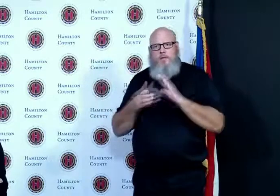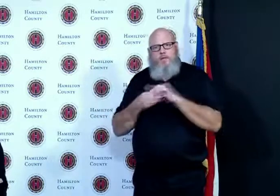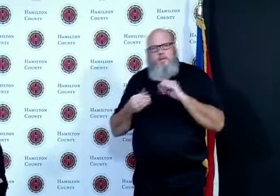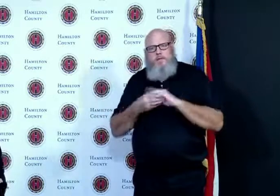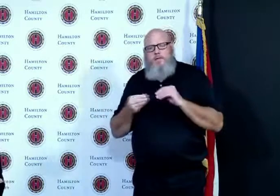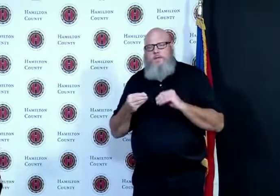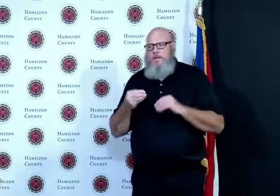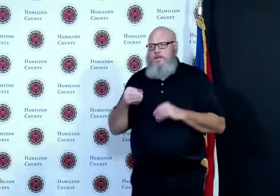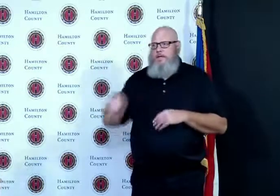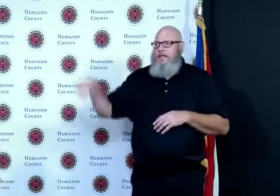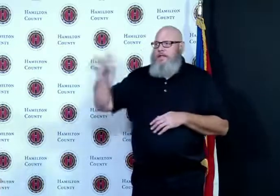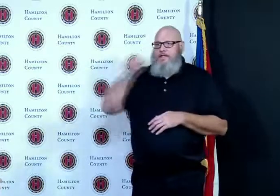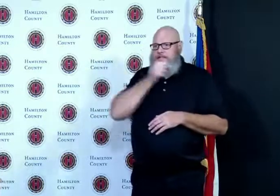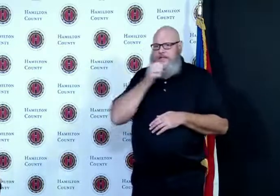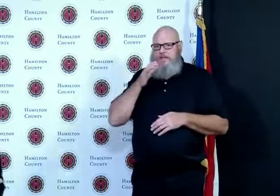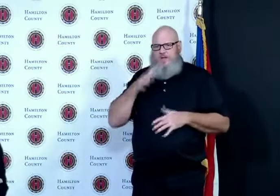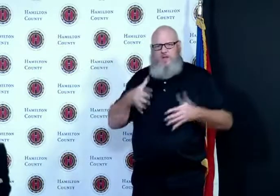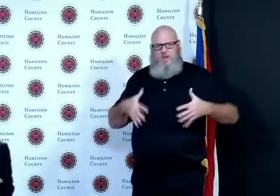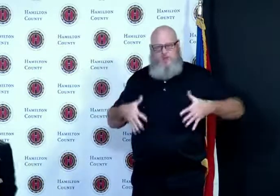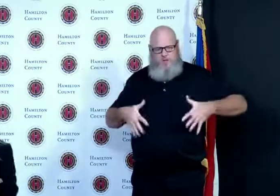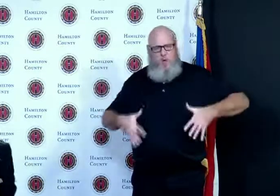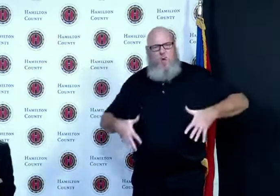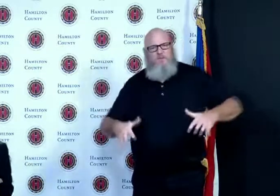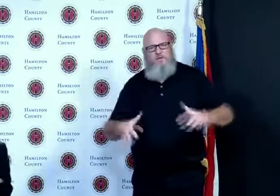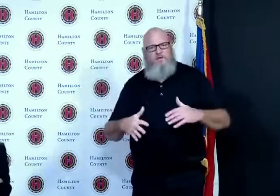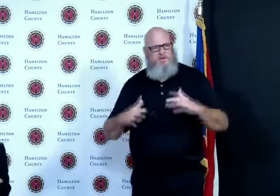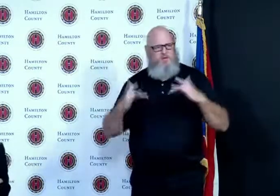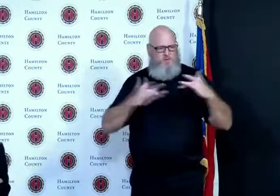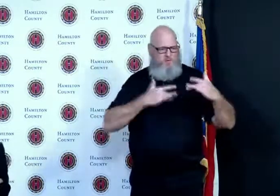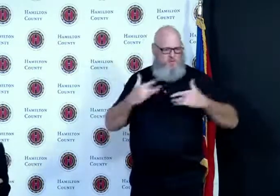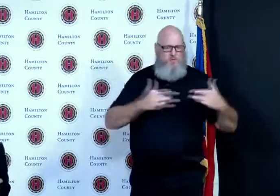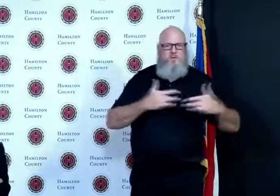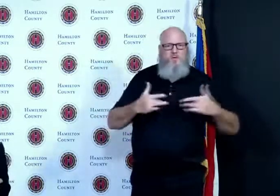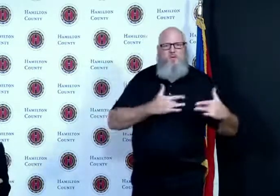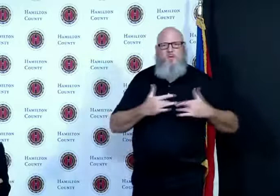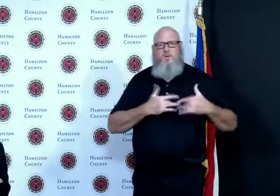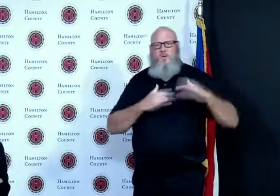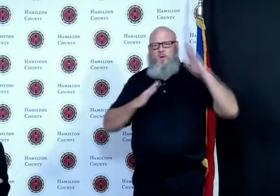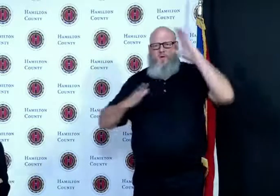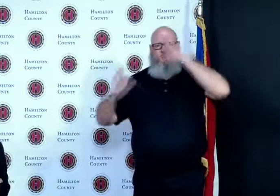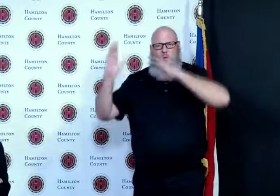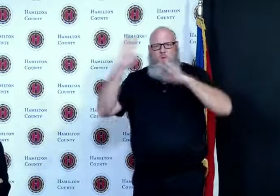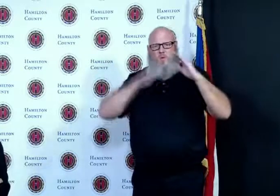getting signed up so thank you so much to the folks that are staffing that hotline so